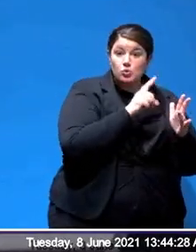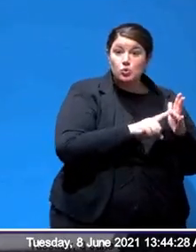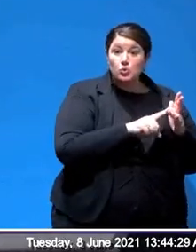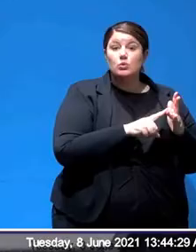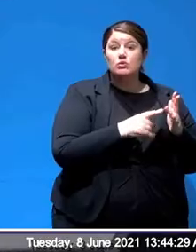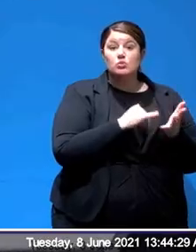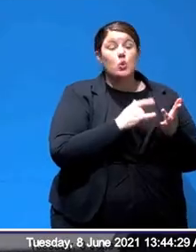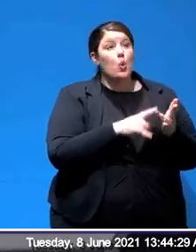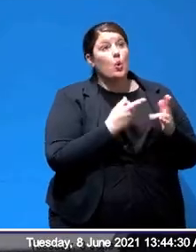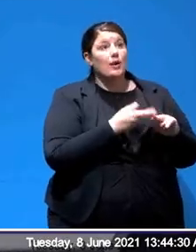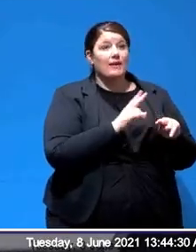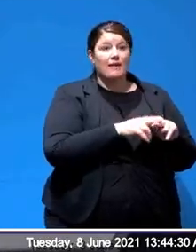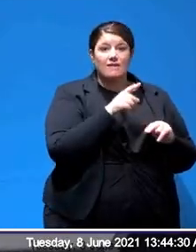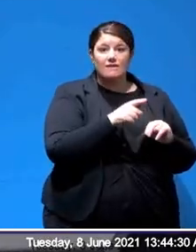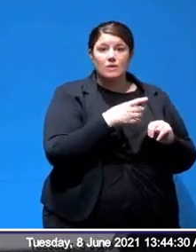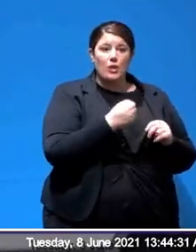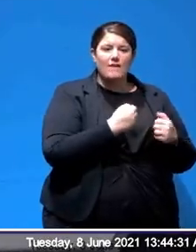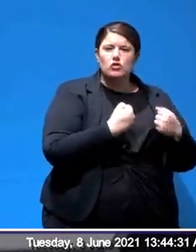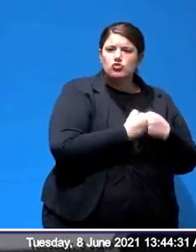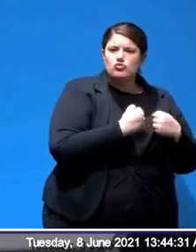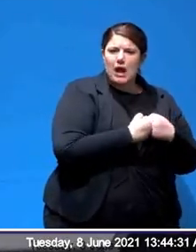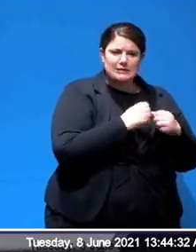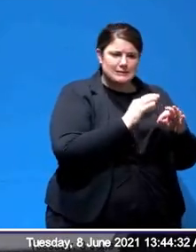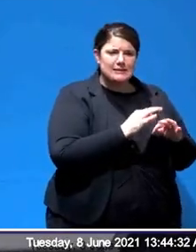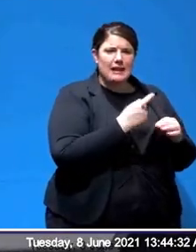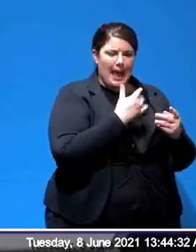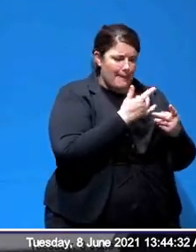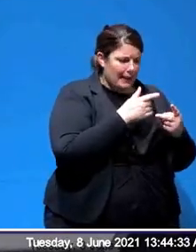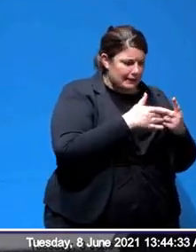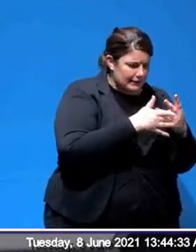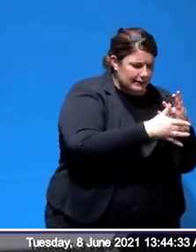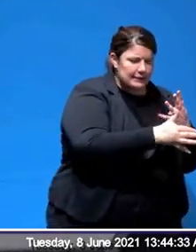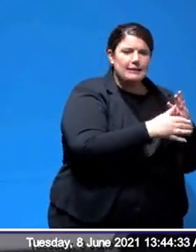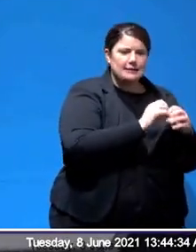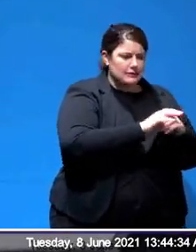So if you had DDA drugs that needed counting, that counting would occur.